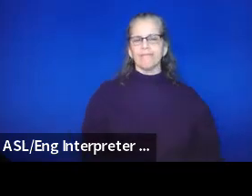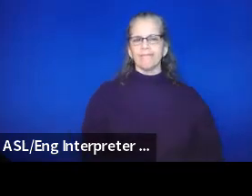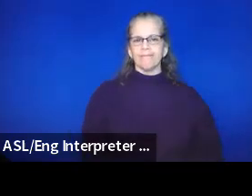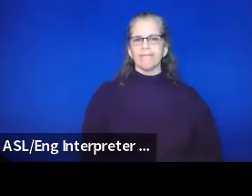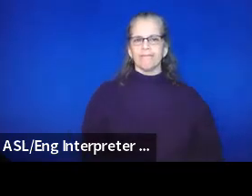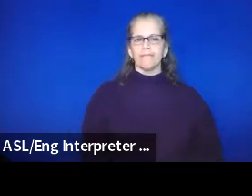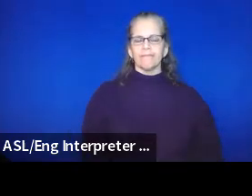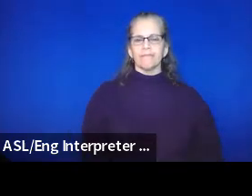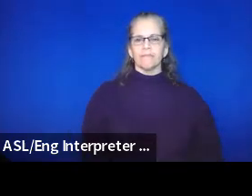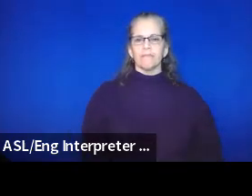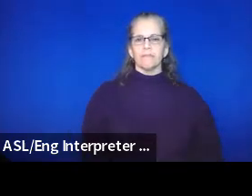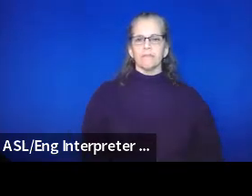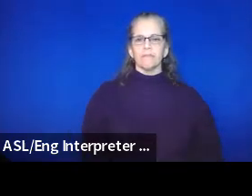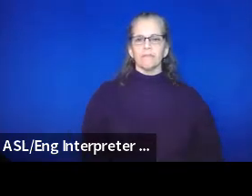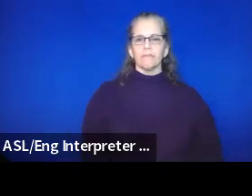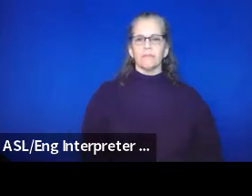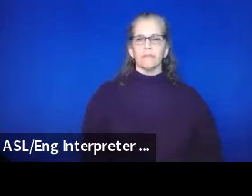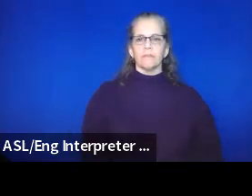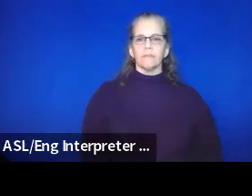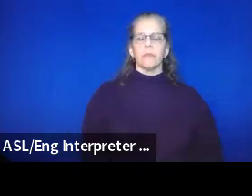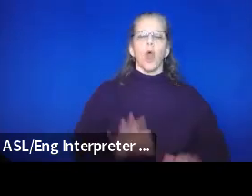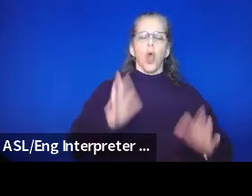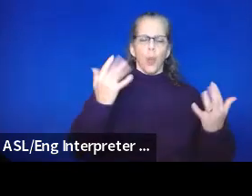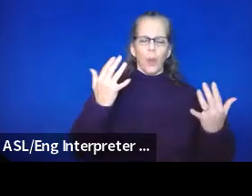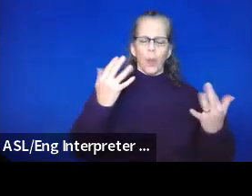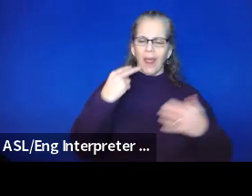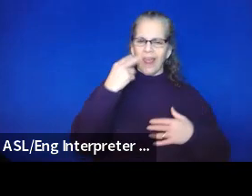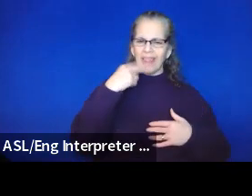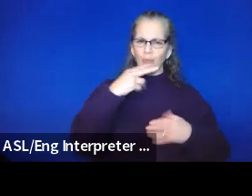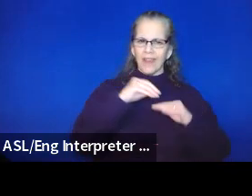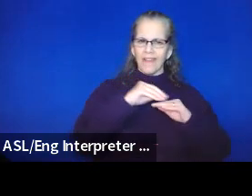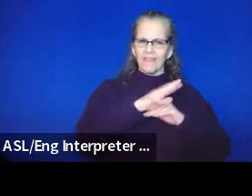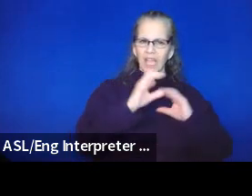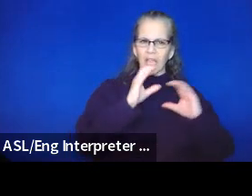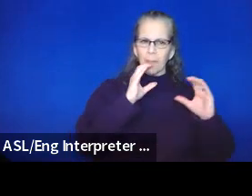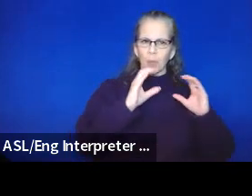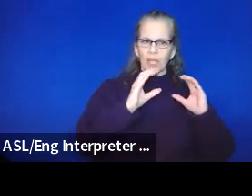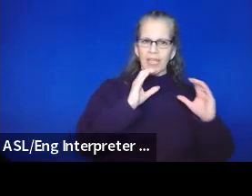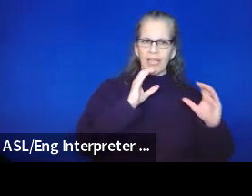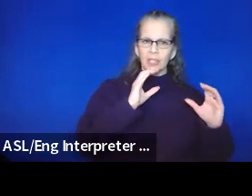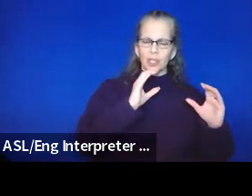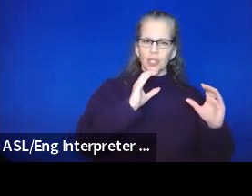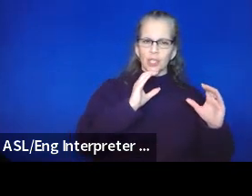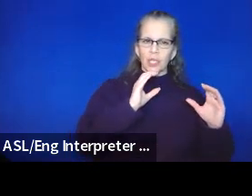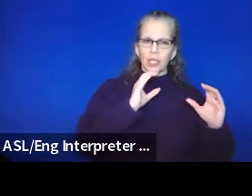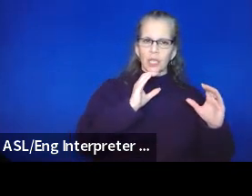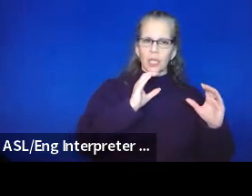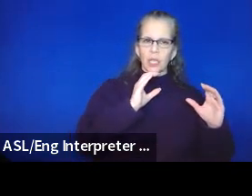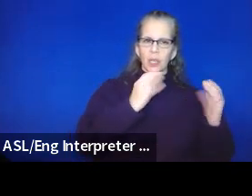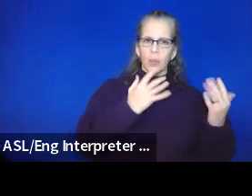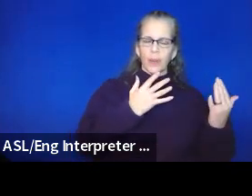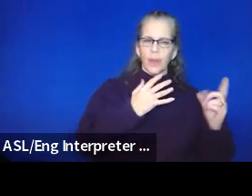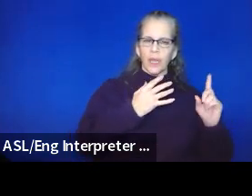Oh, wait, wait, does lip reading effect communication... yeah, I don't